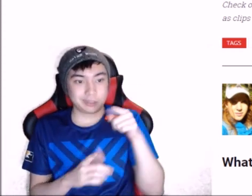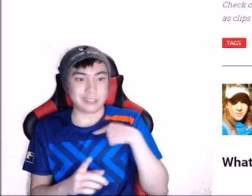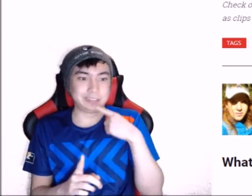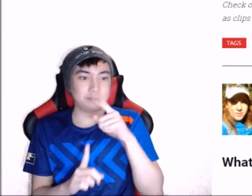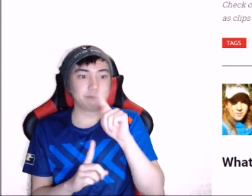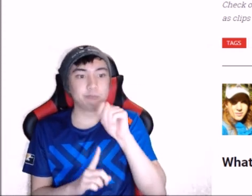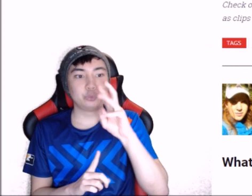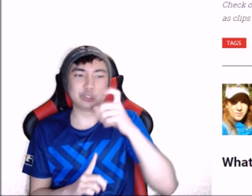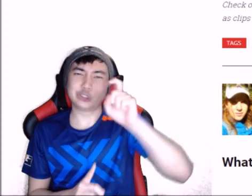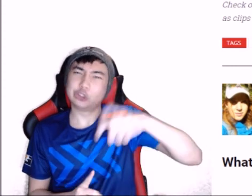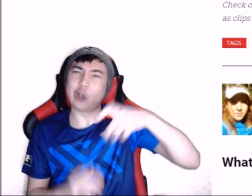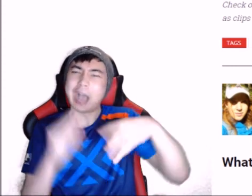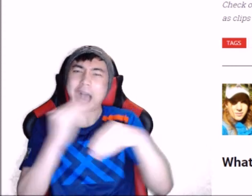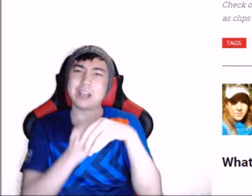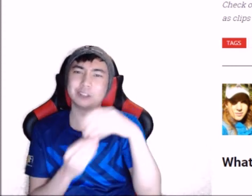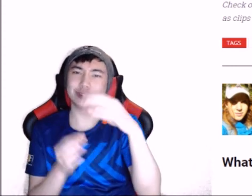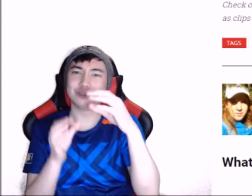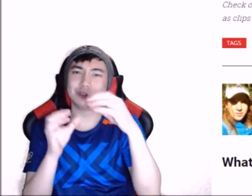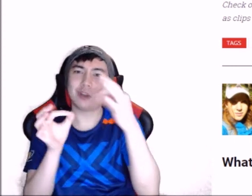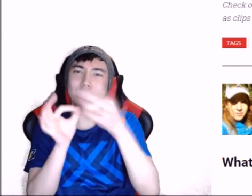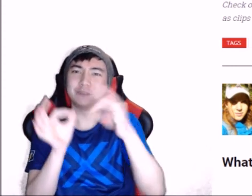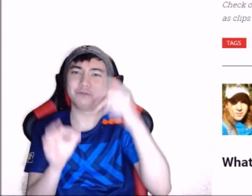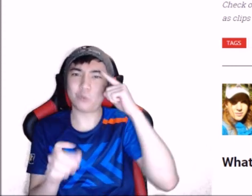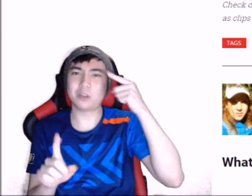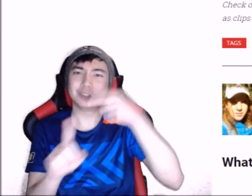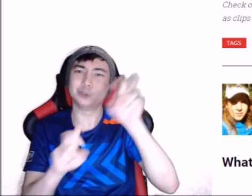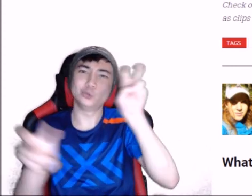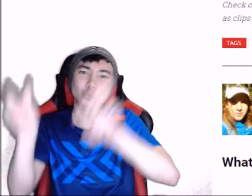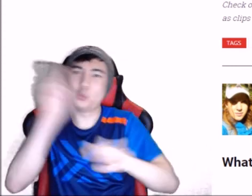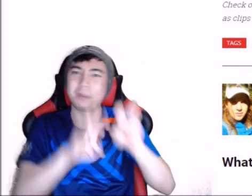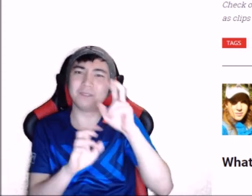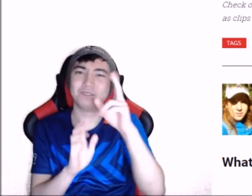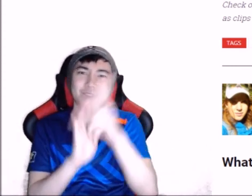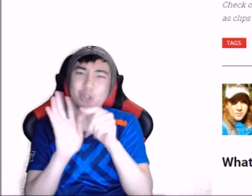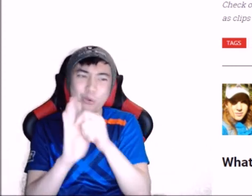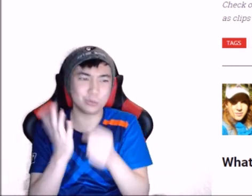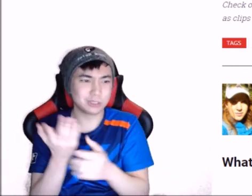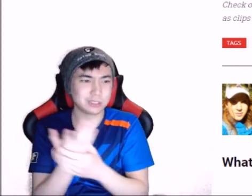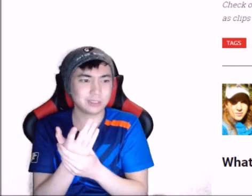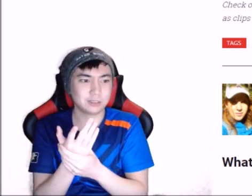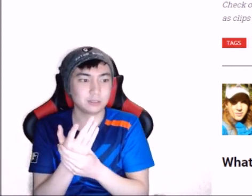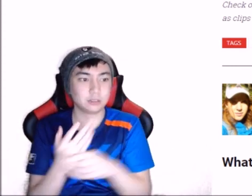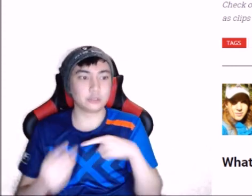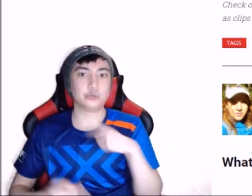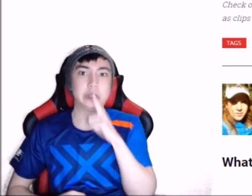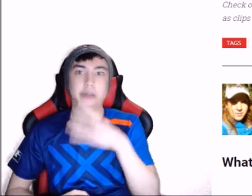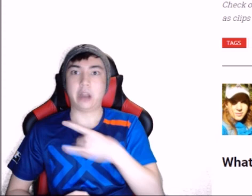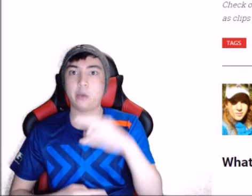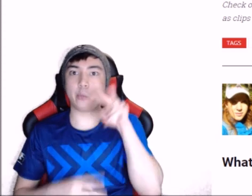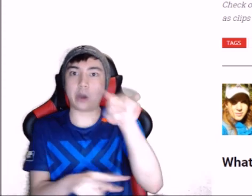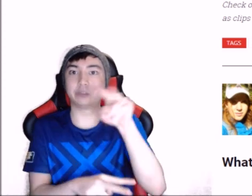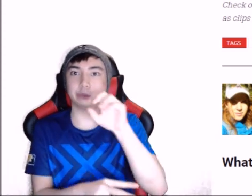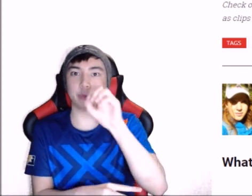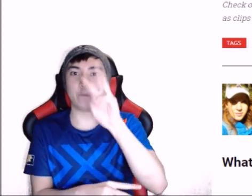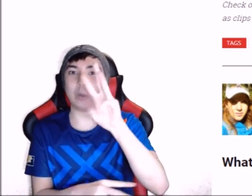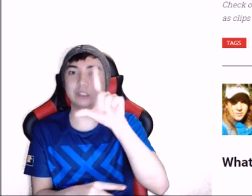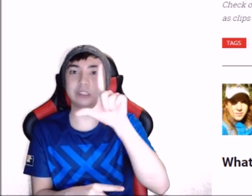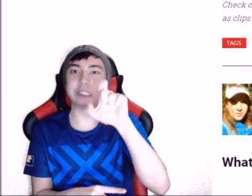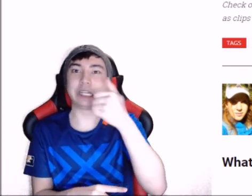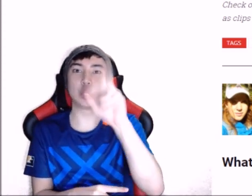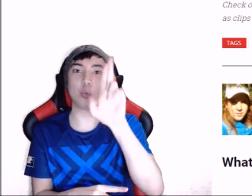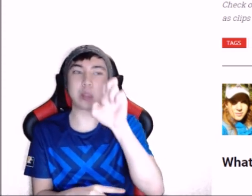Twitch should add CC to tournament VODS. I really like watching Overwatch League,